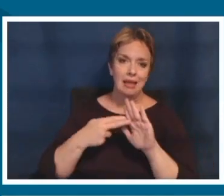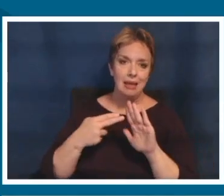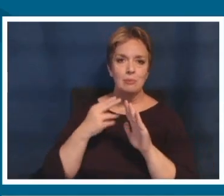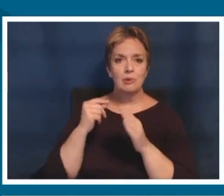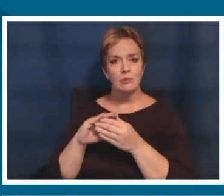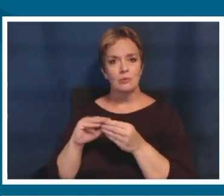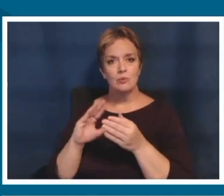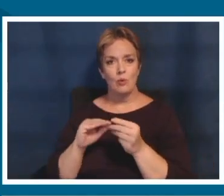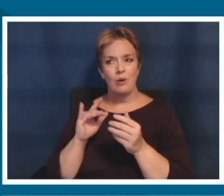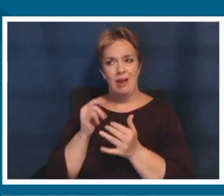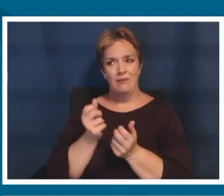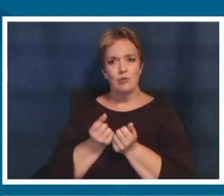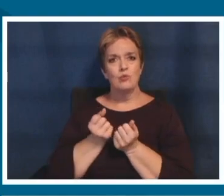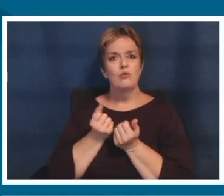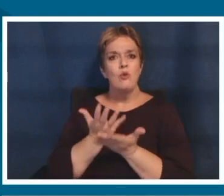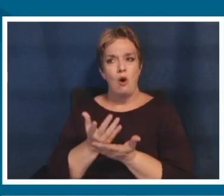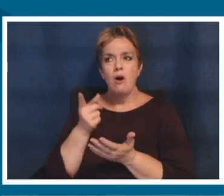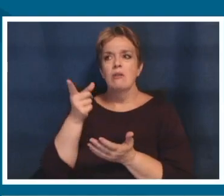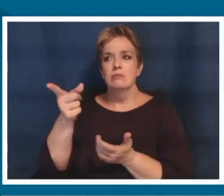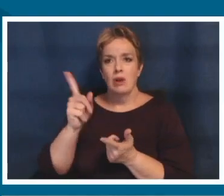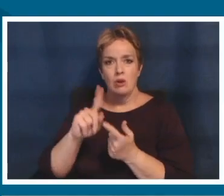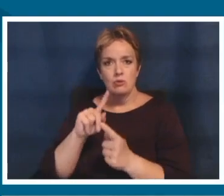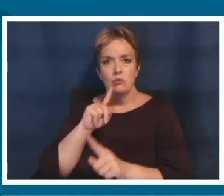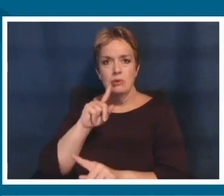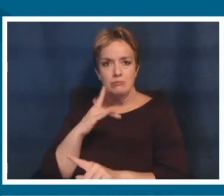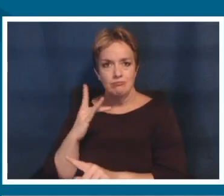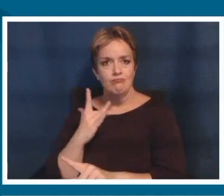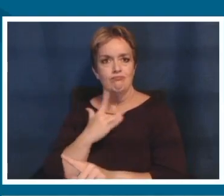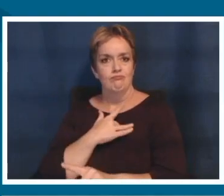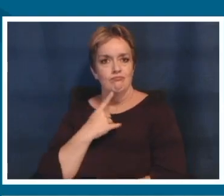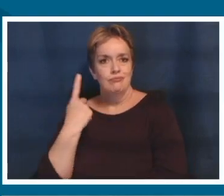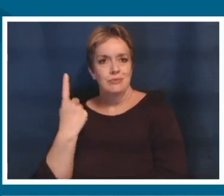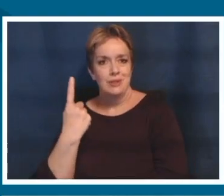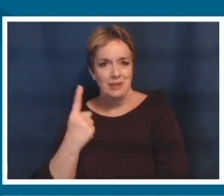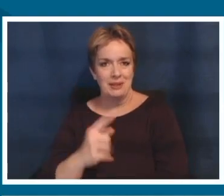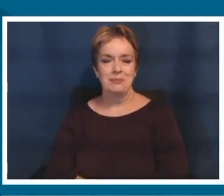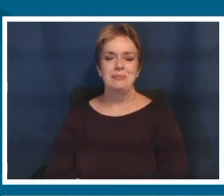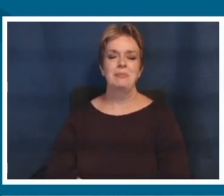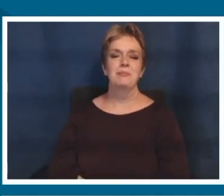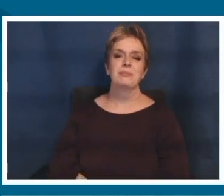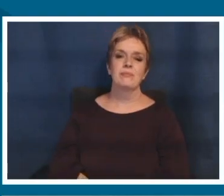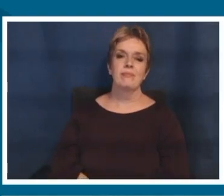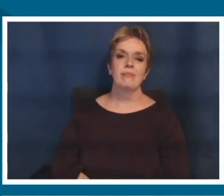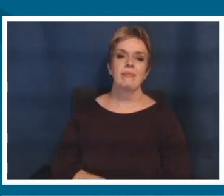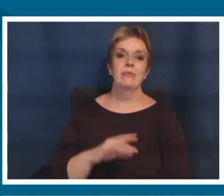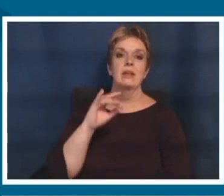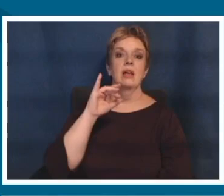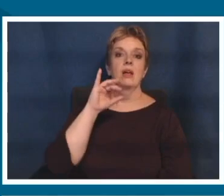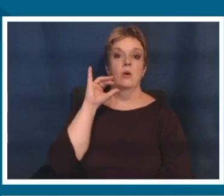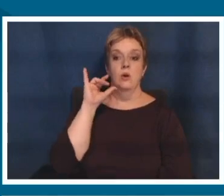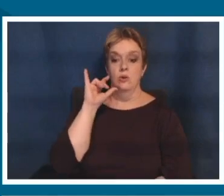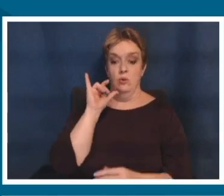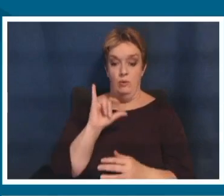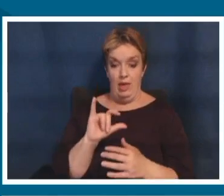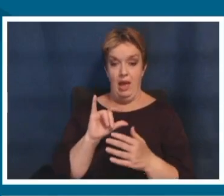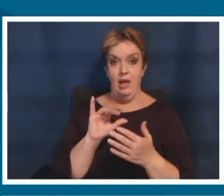when they're supposed to take these and stick them in the school where the thing happened where the story